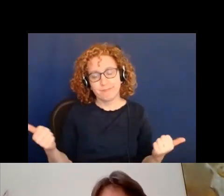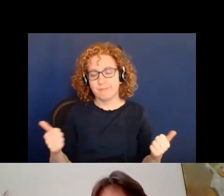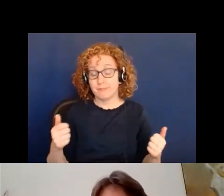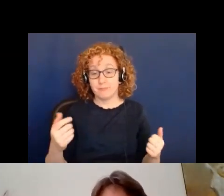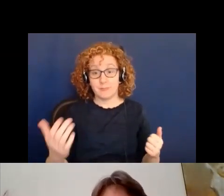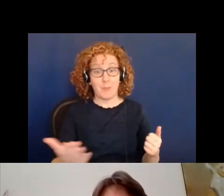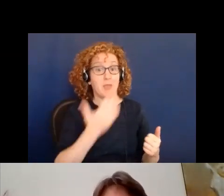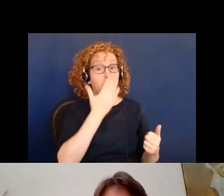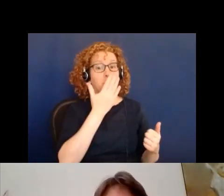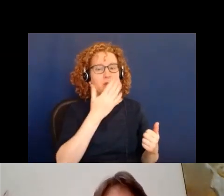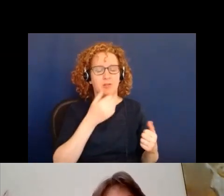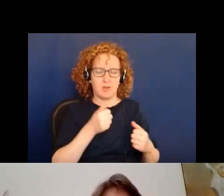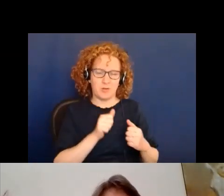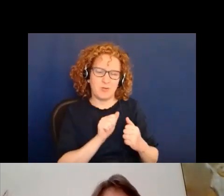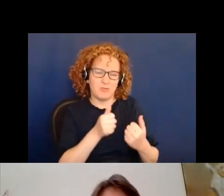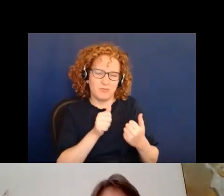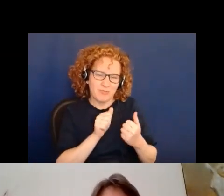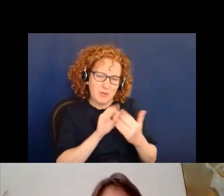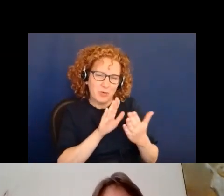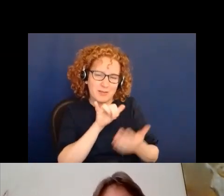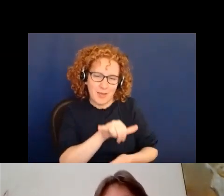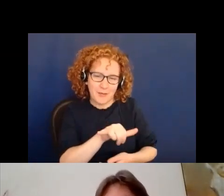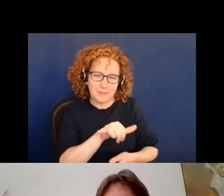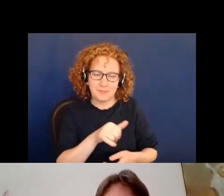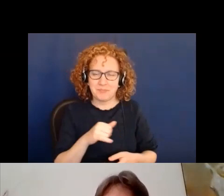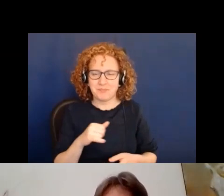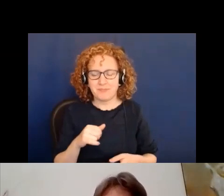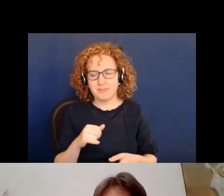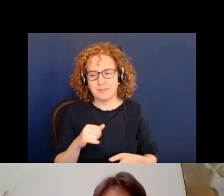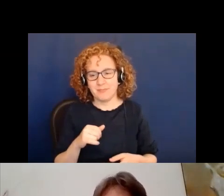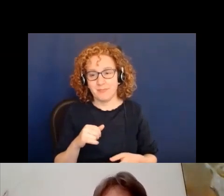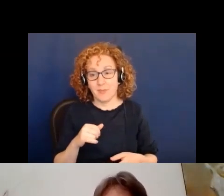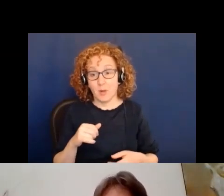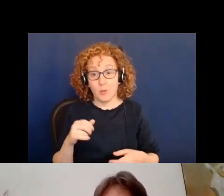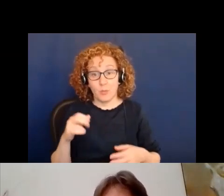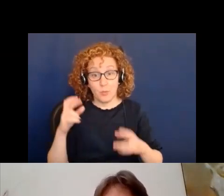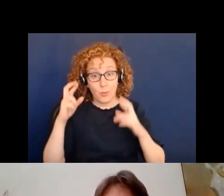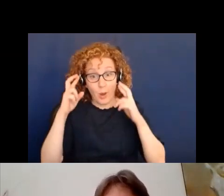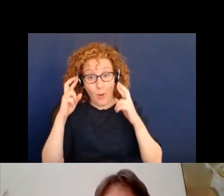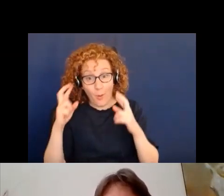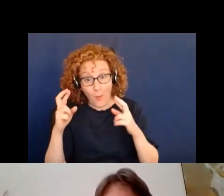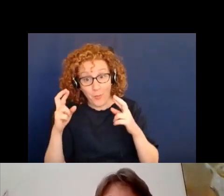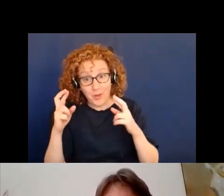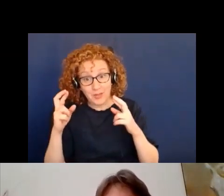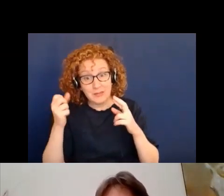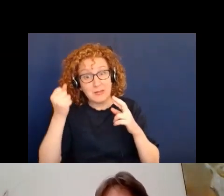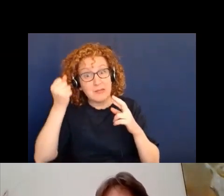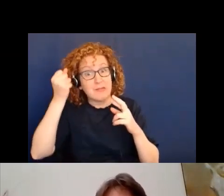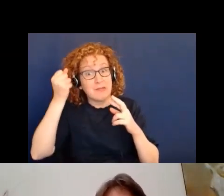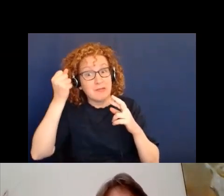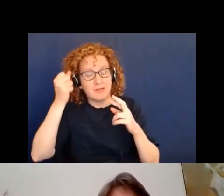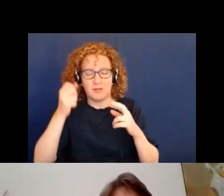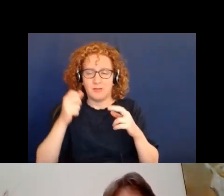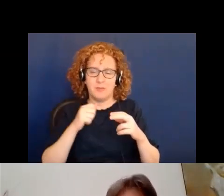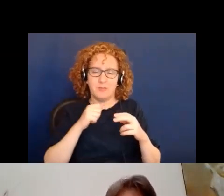um and not what we hope it would be because many departments would like to say well it doesn't make